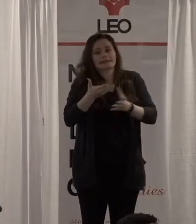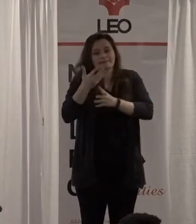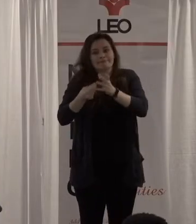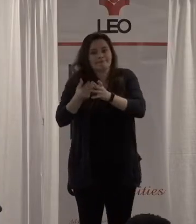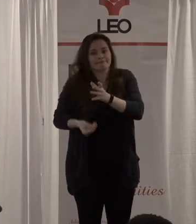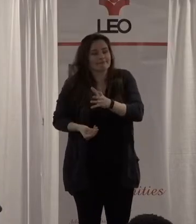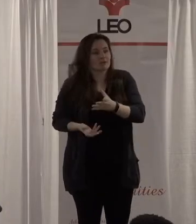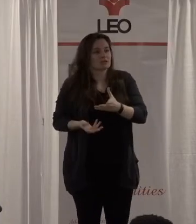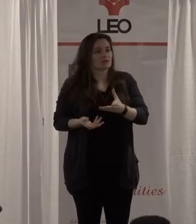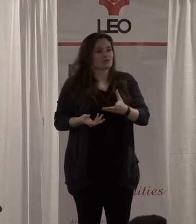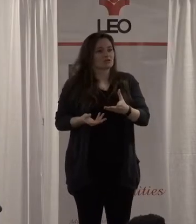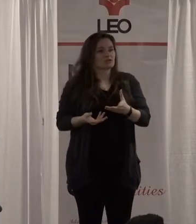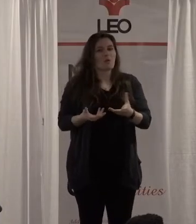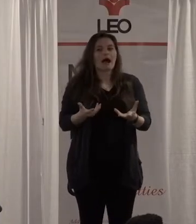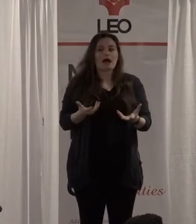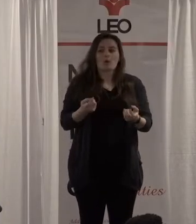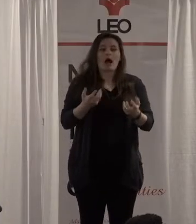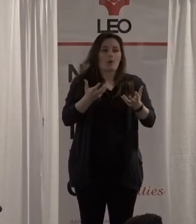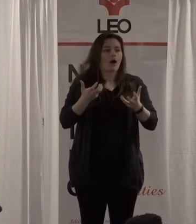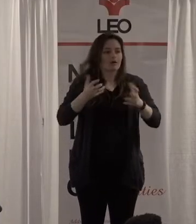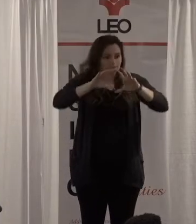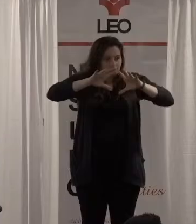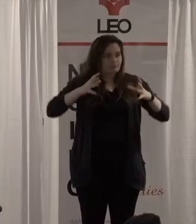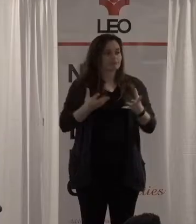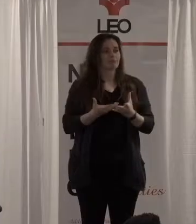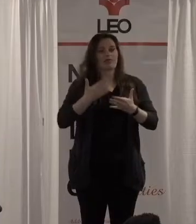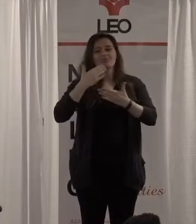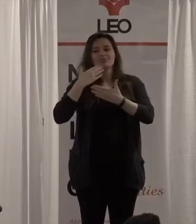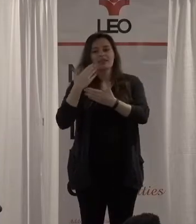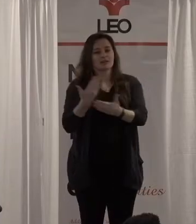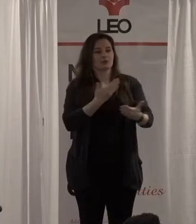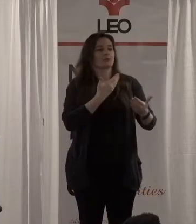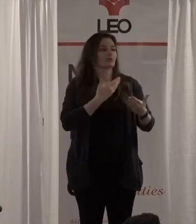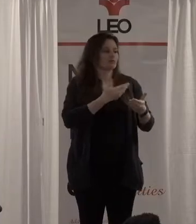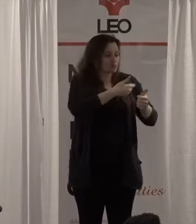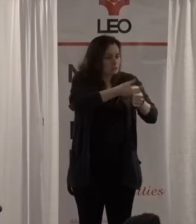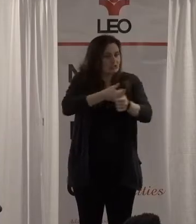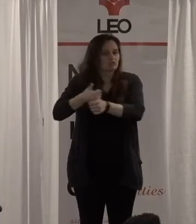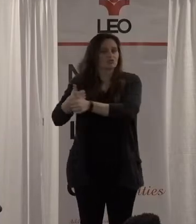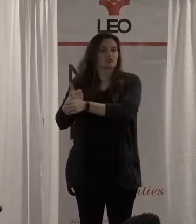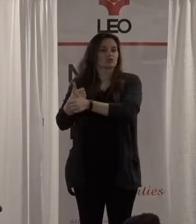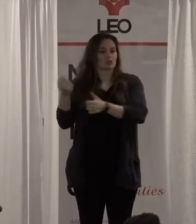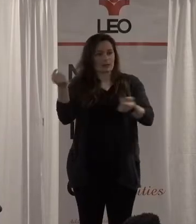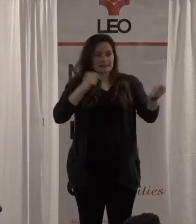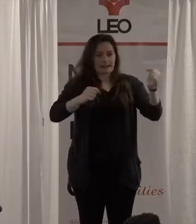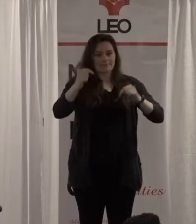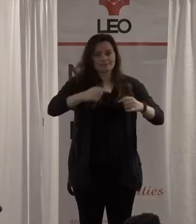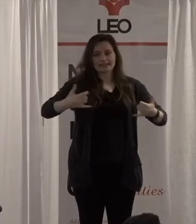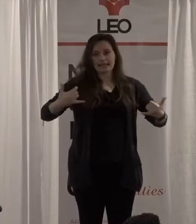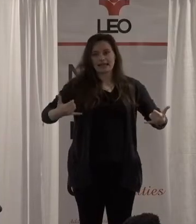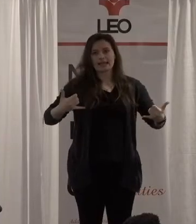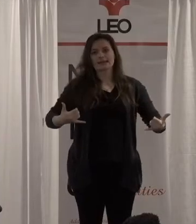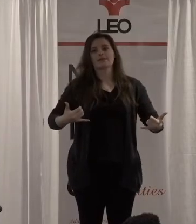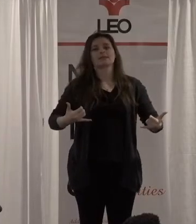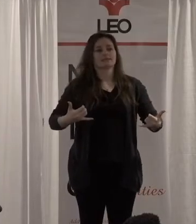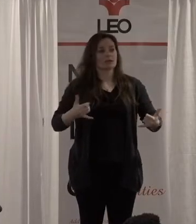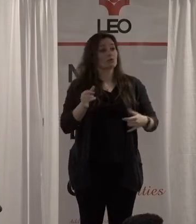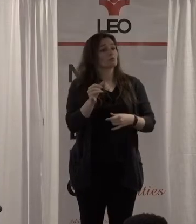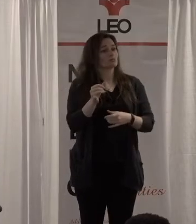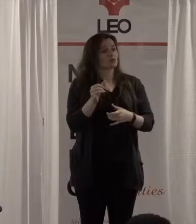SO I JUST GOING TO SAY THANK YOU TO EACH AND EVERY ONE OF YOU FOR COMING HERE TODAY AND FOR SHARING THIS EVENT WITH US.